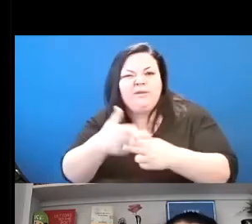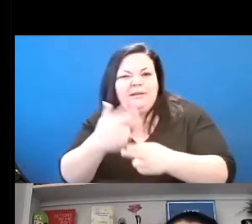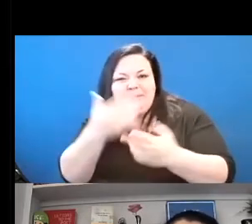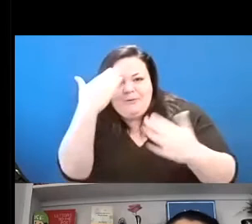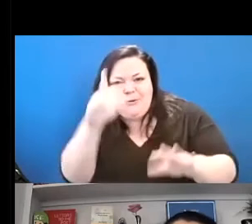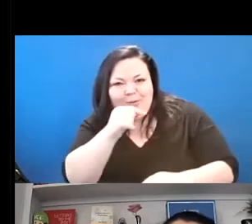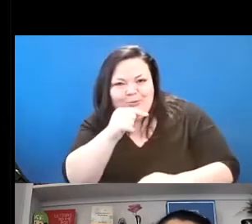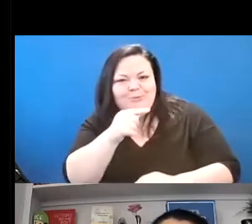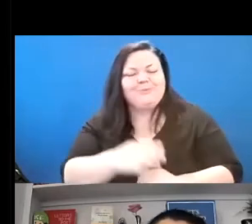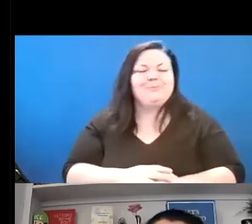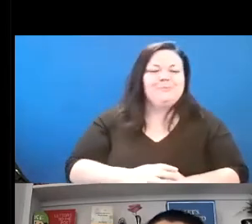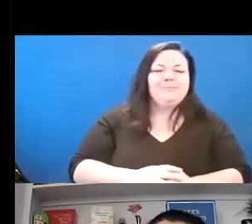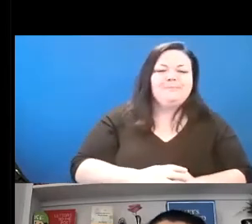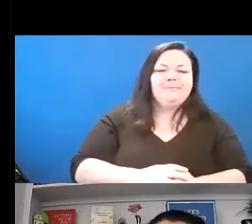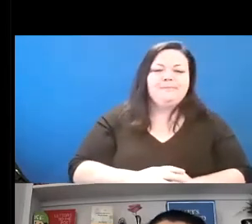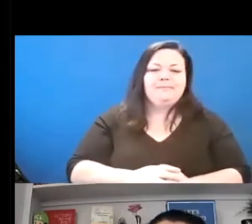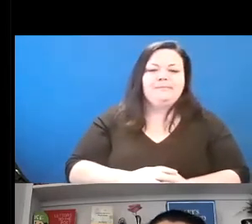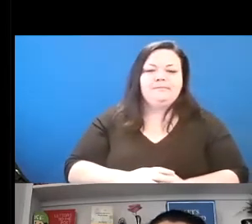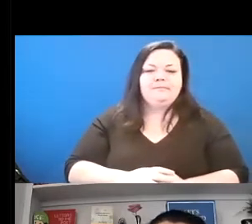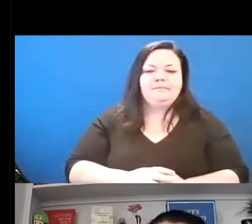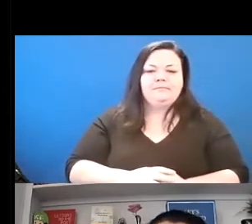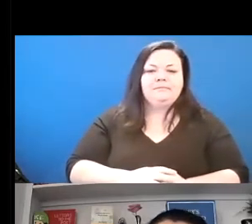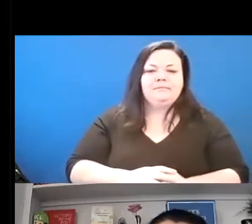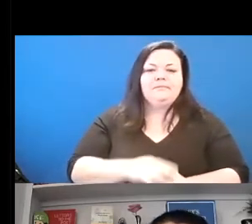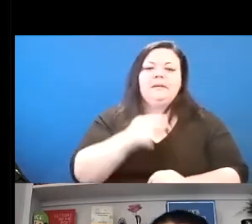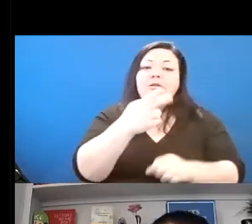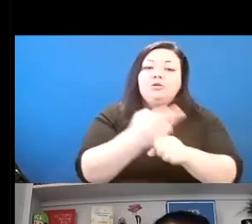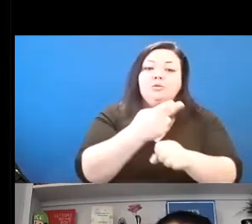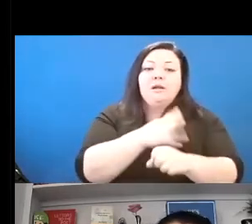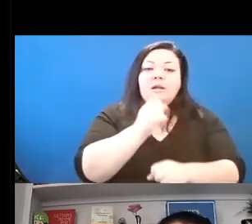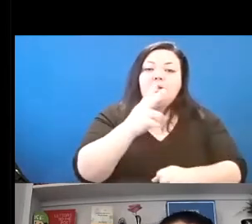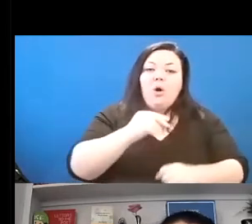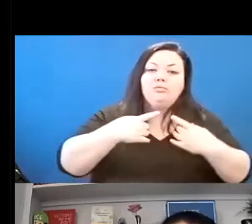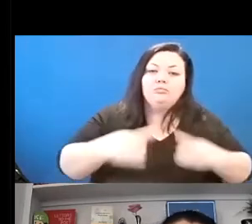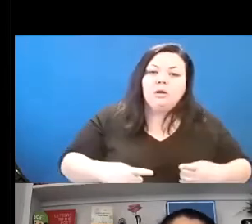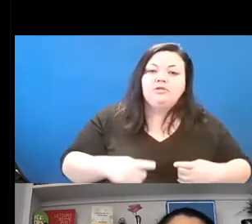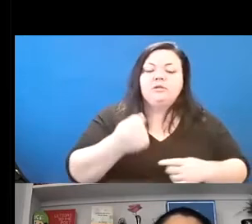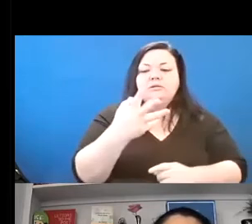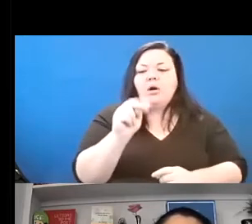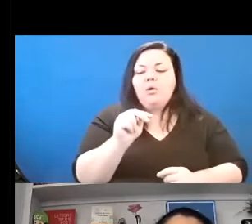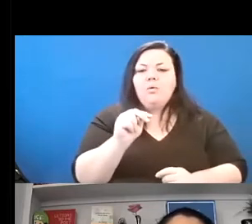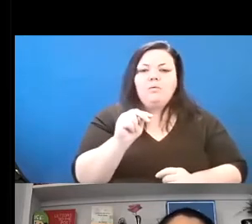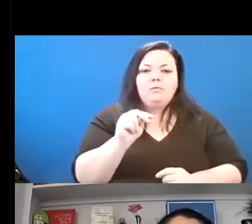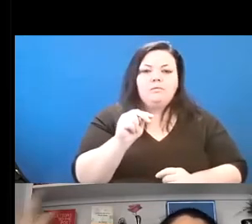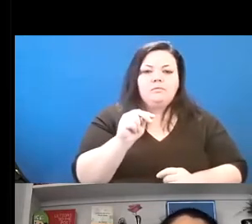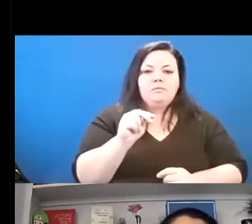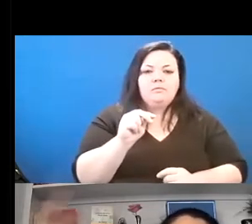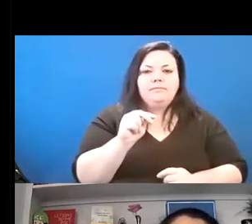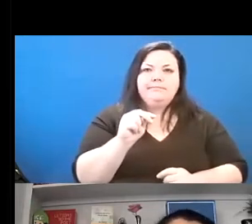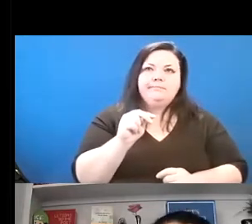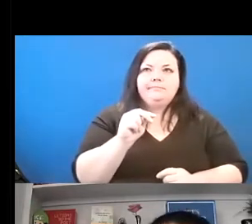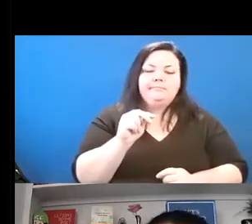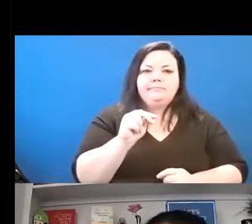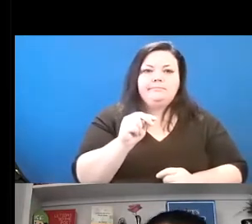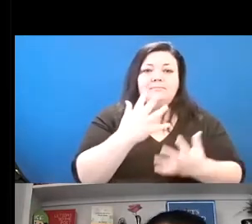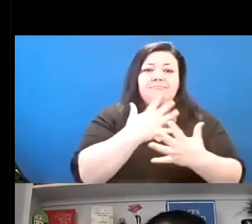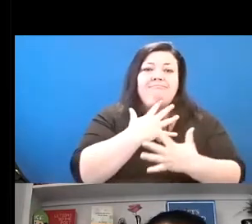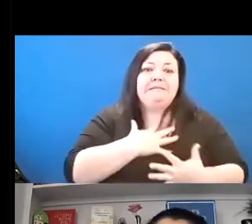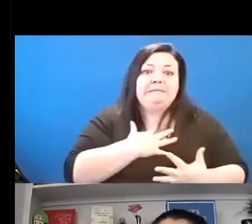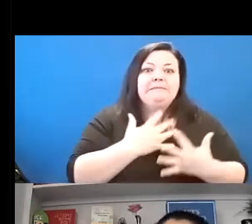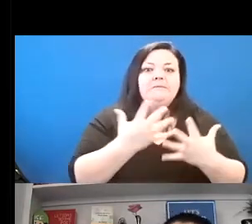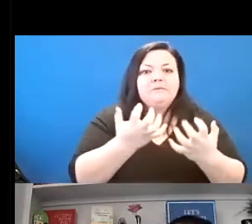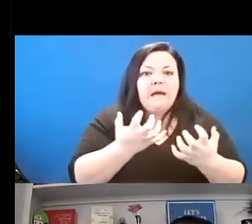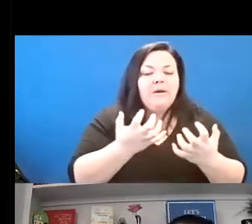um and he is utilizing his own depression his own uh his own desire in creating a new poem